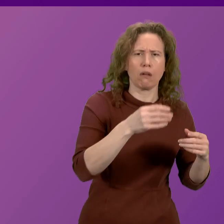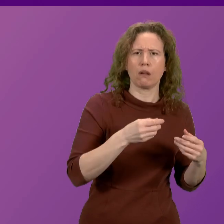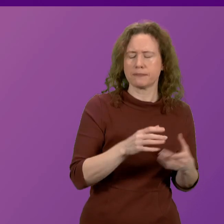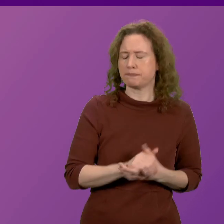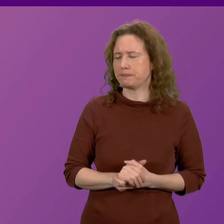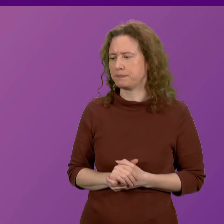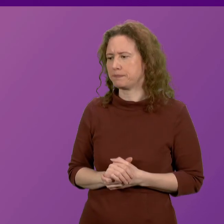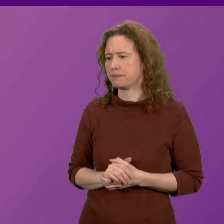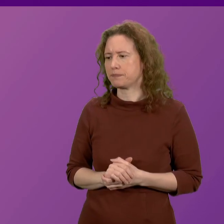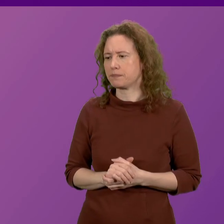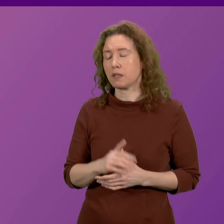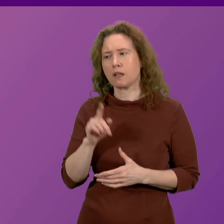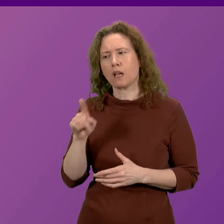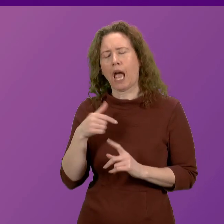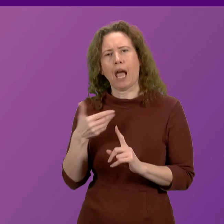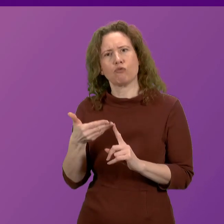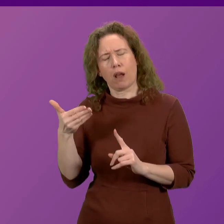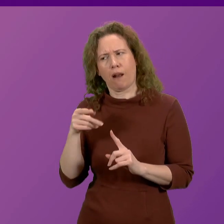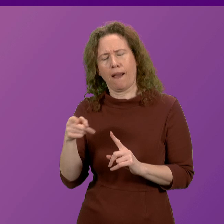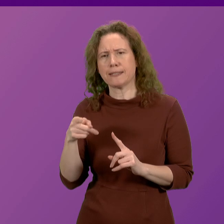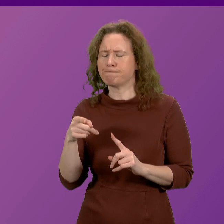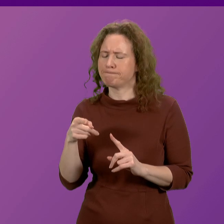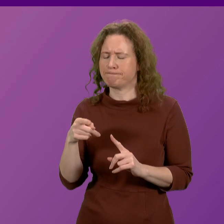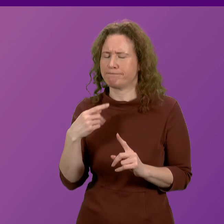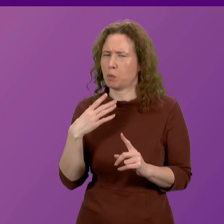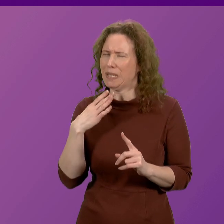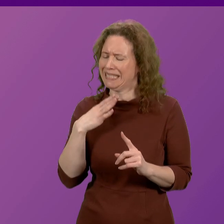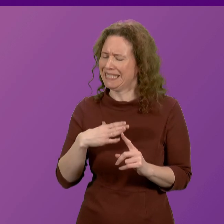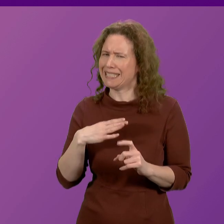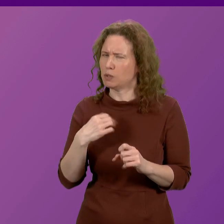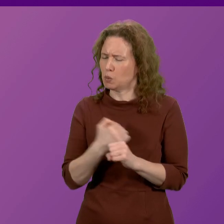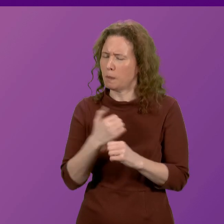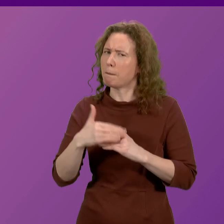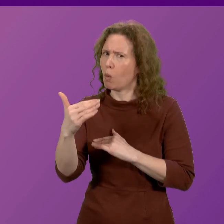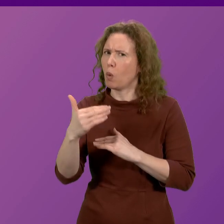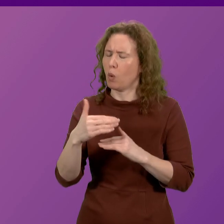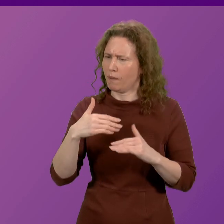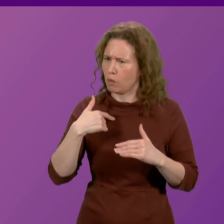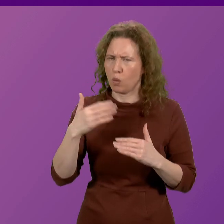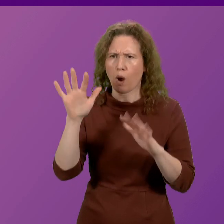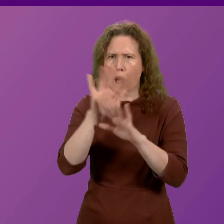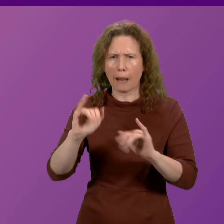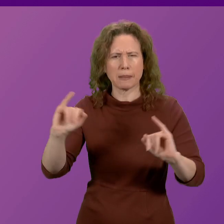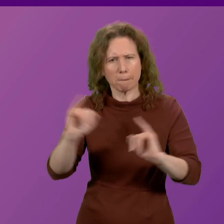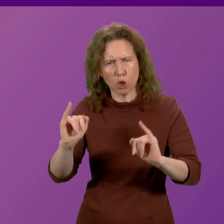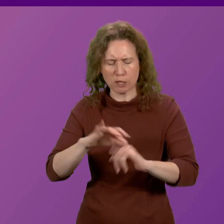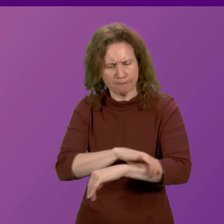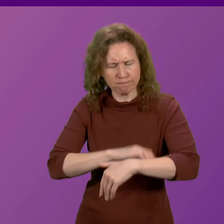I recognise that there is a lot to be done to ensure that we all play our part in tackling the